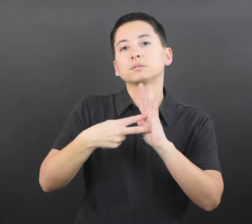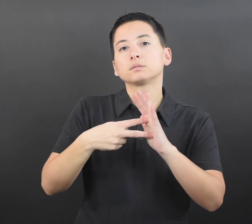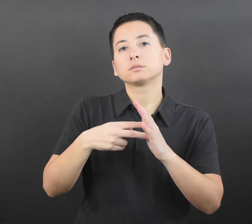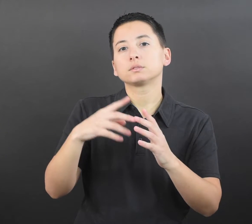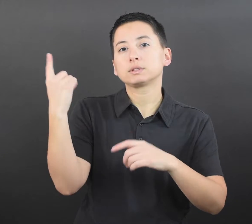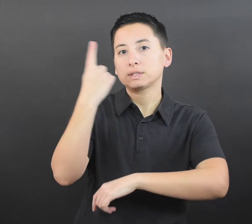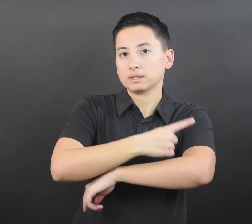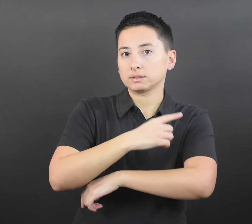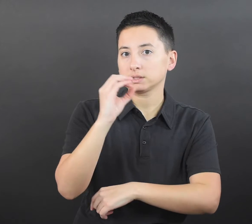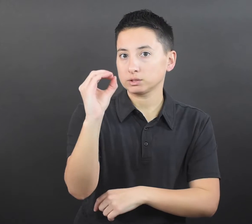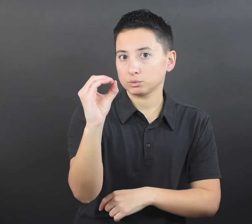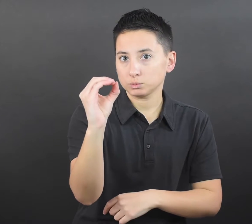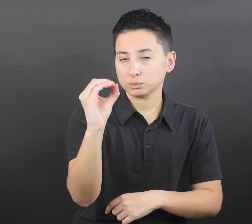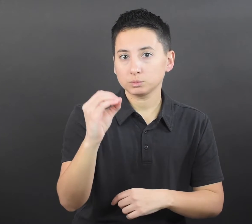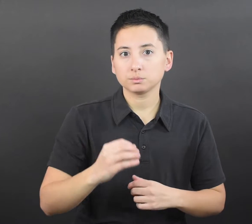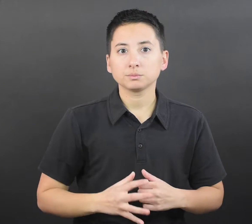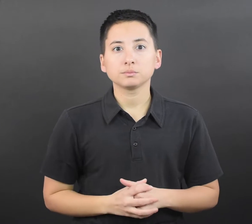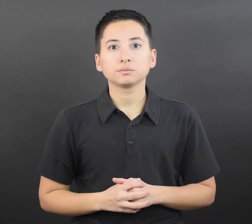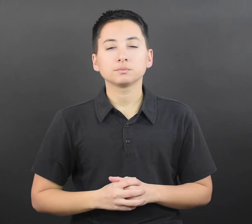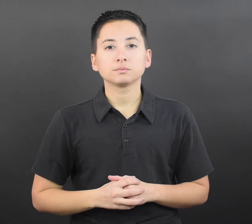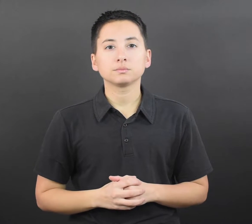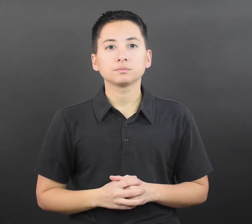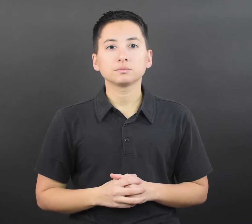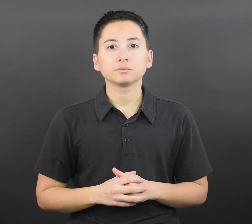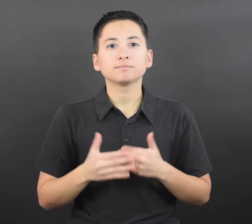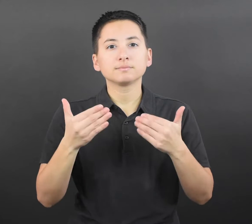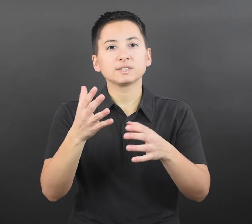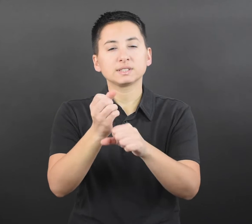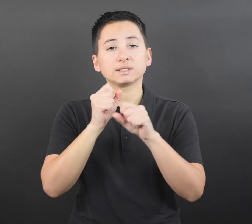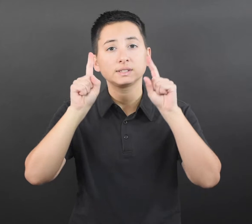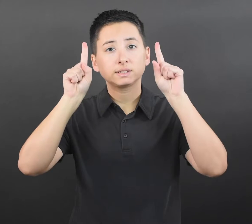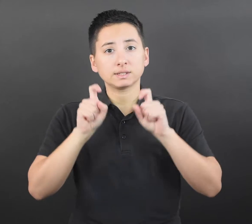The actual day of close contact is counted as day zero.